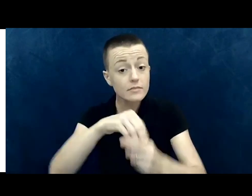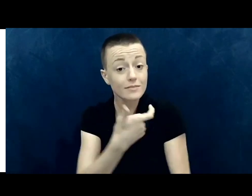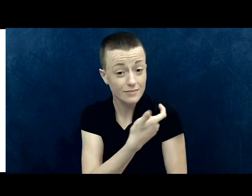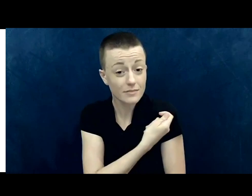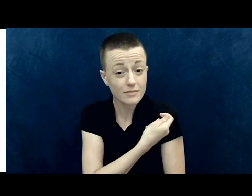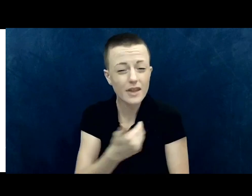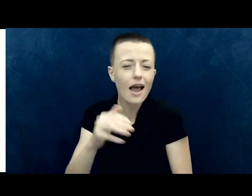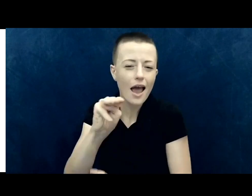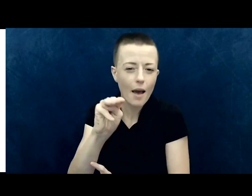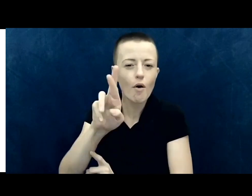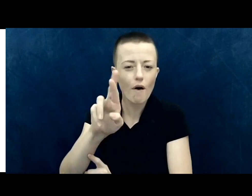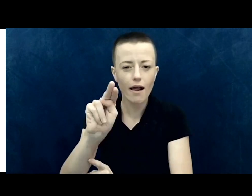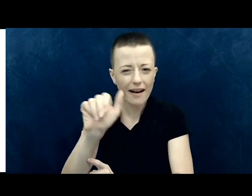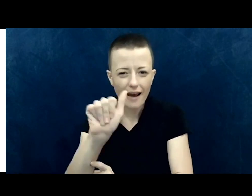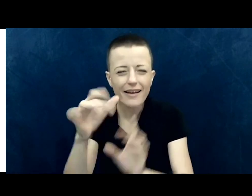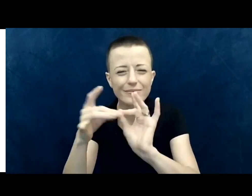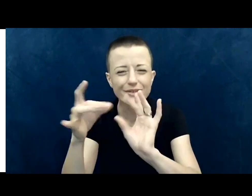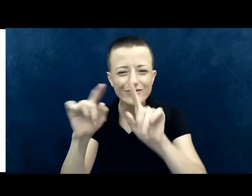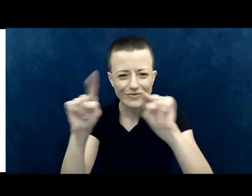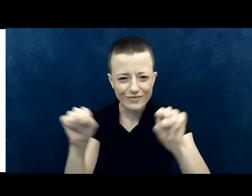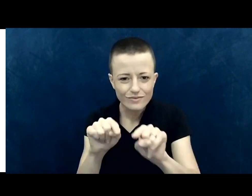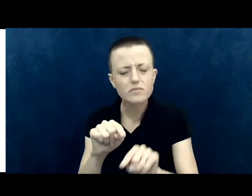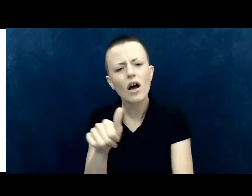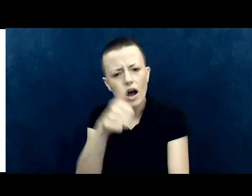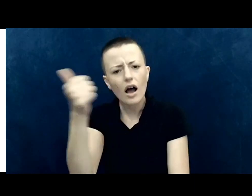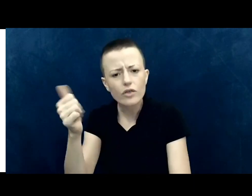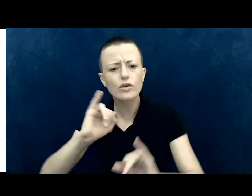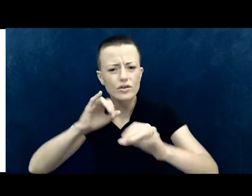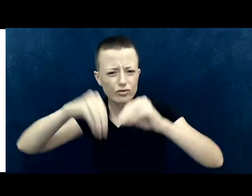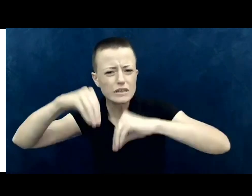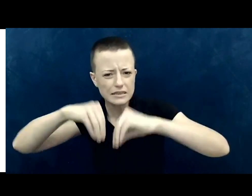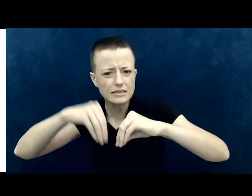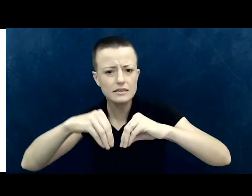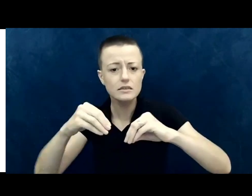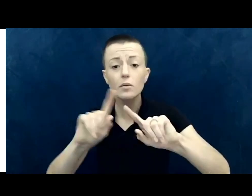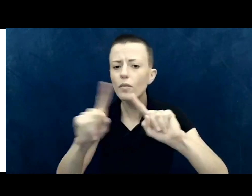But the vaccines do not include those chemicals that people sometimes have concerns about.